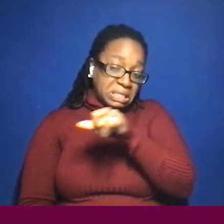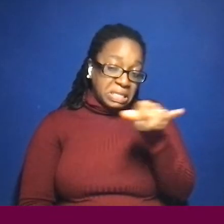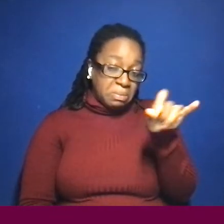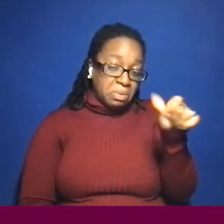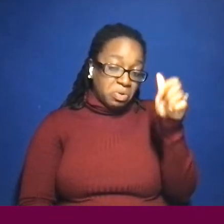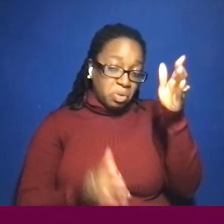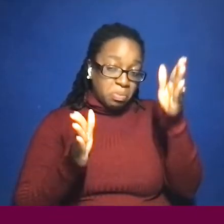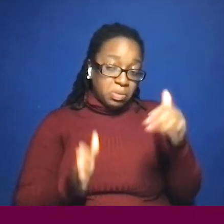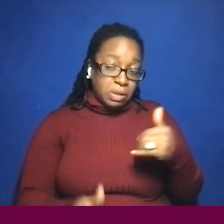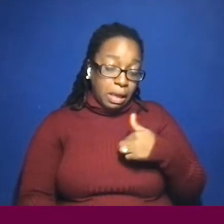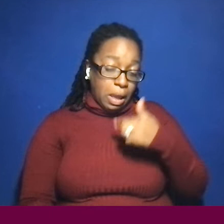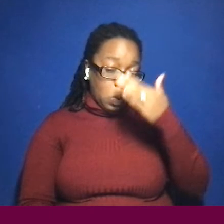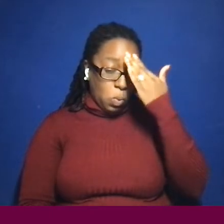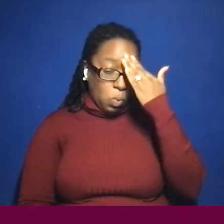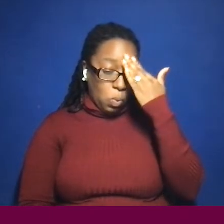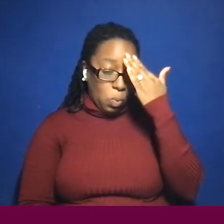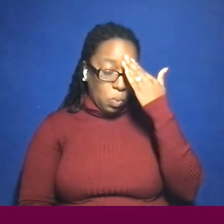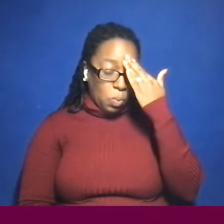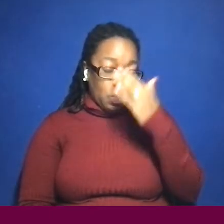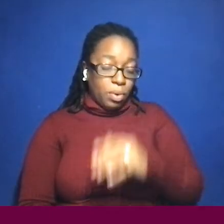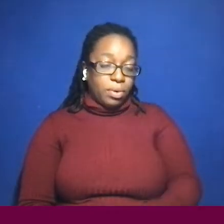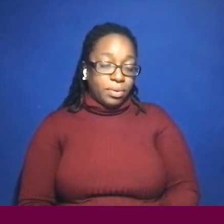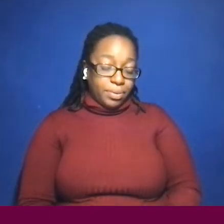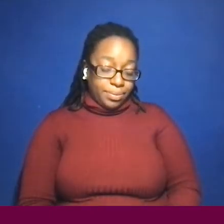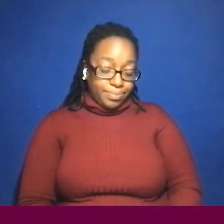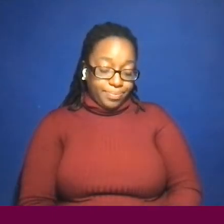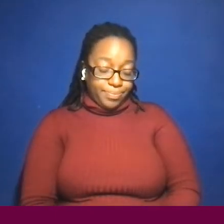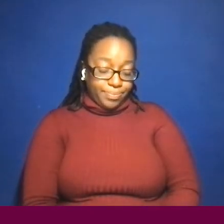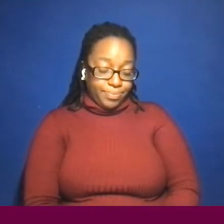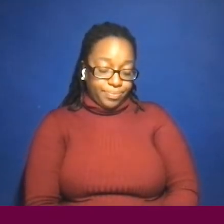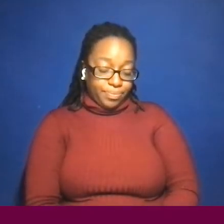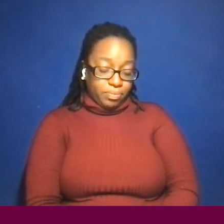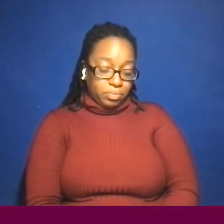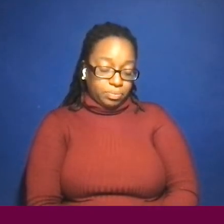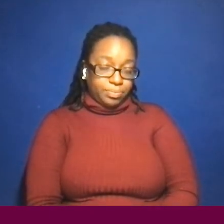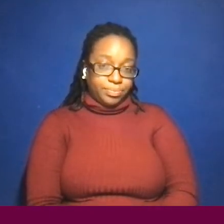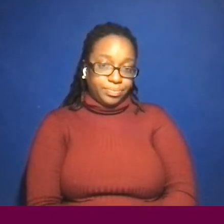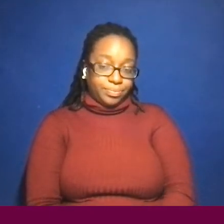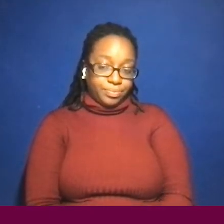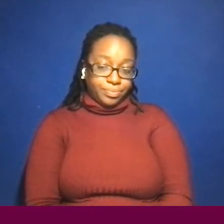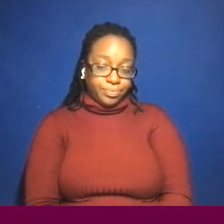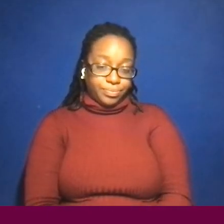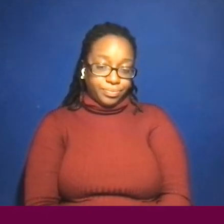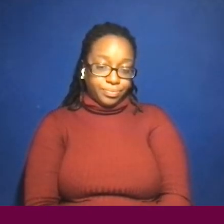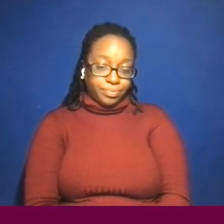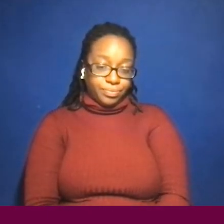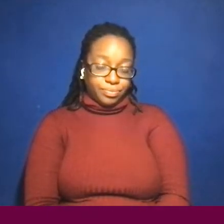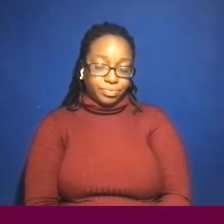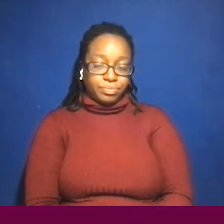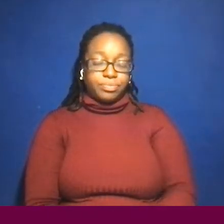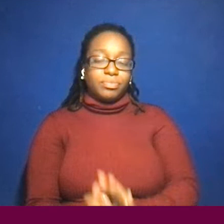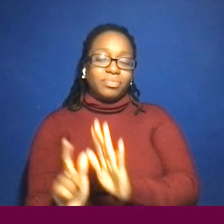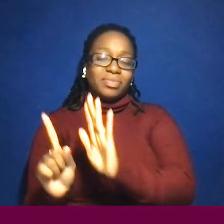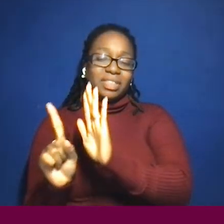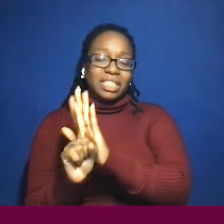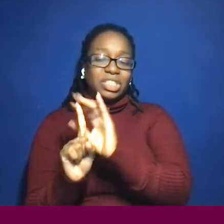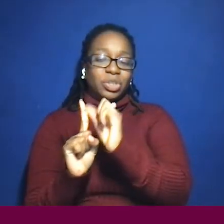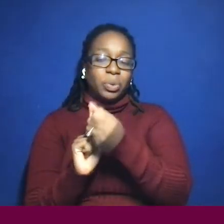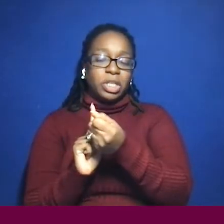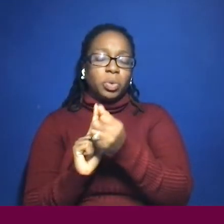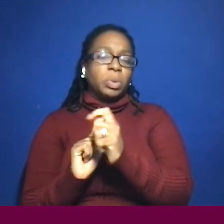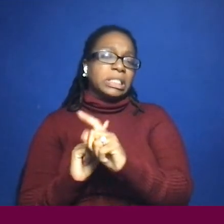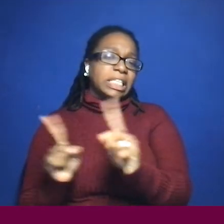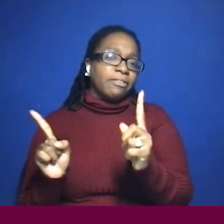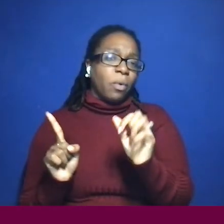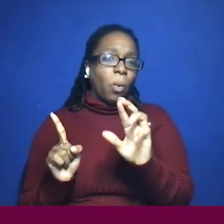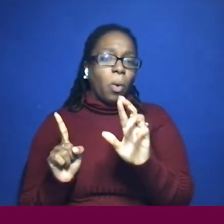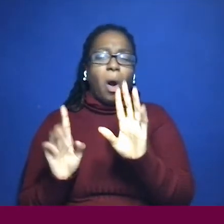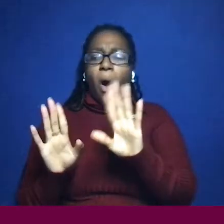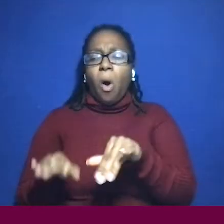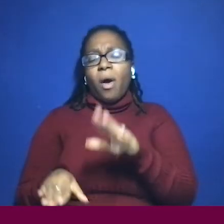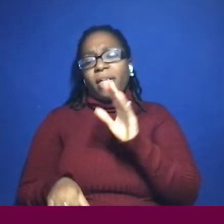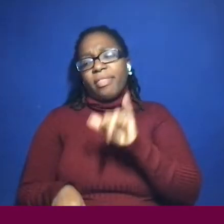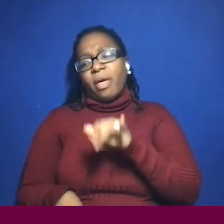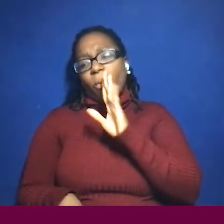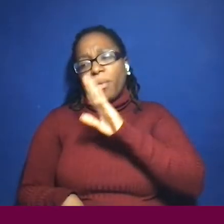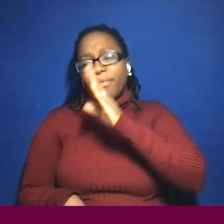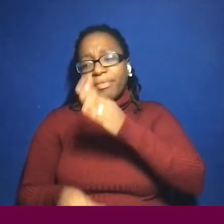as his situation was somehow different or that could never happen to me, that could